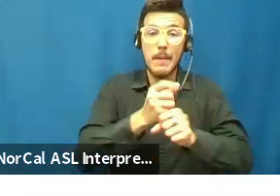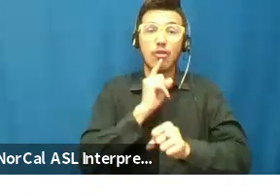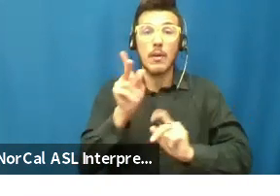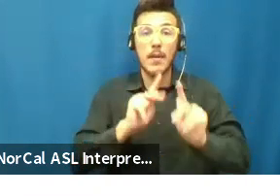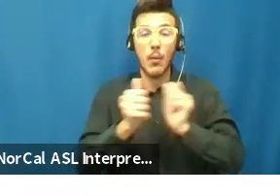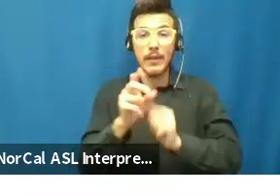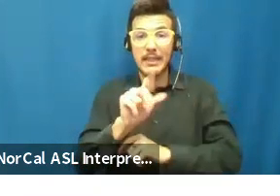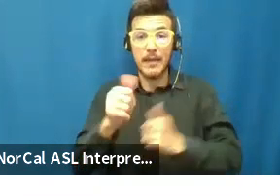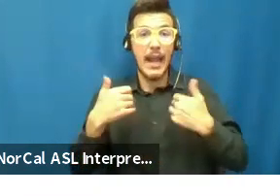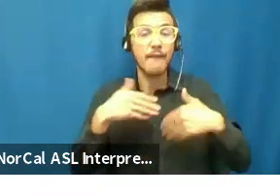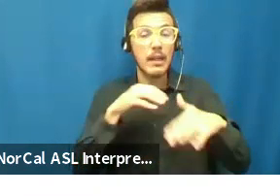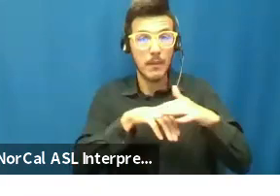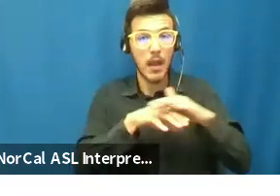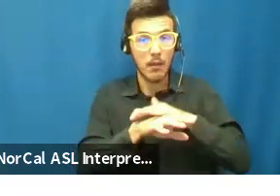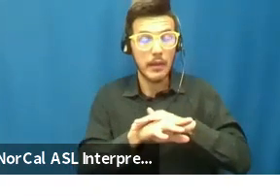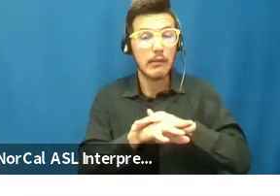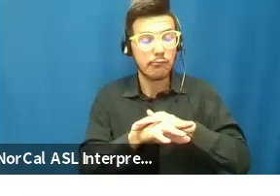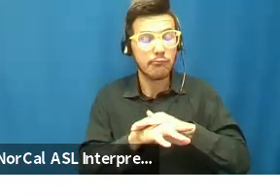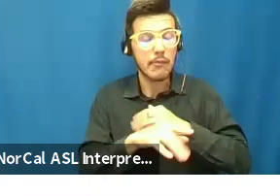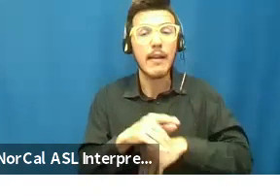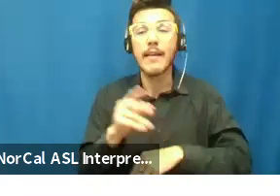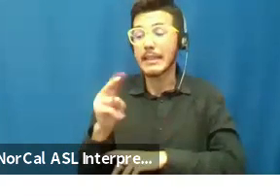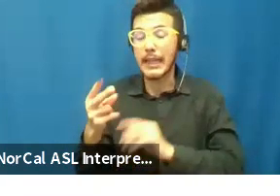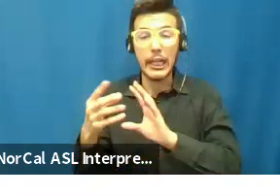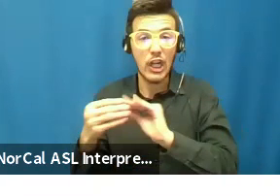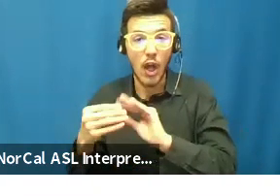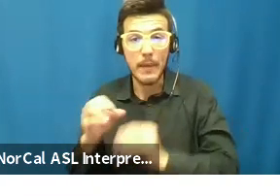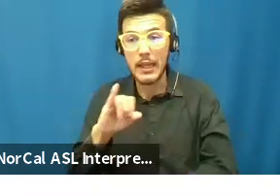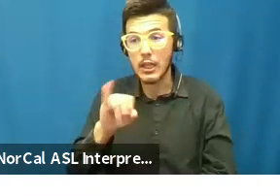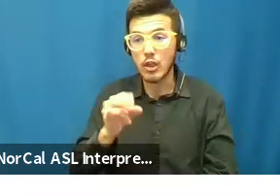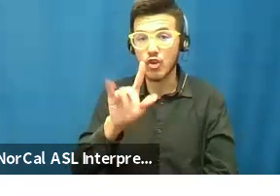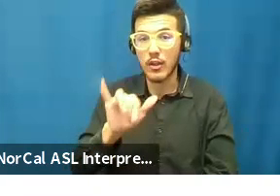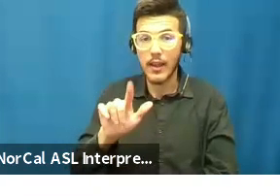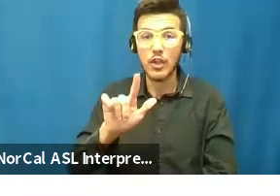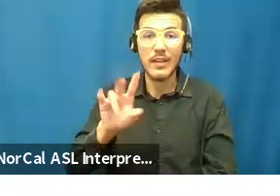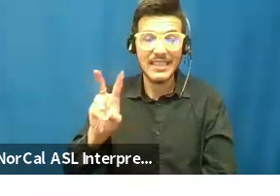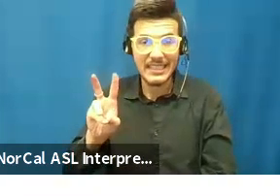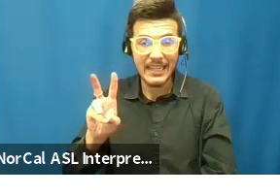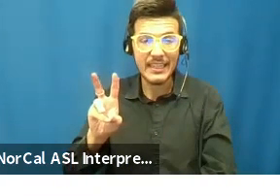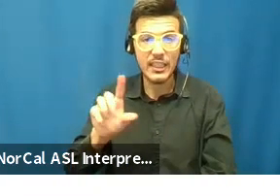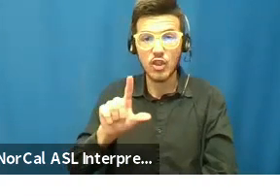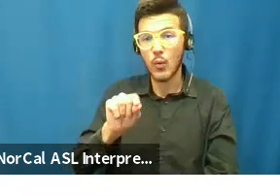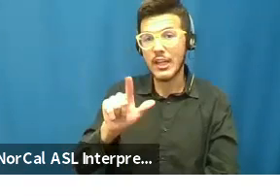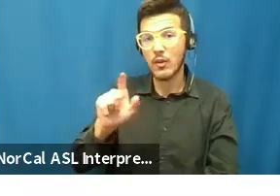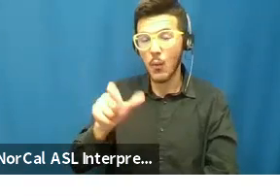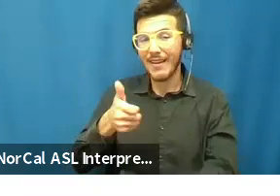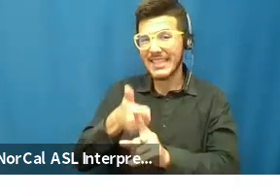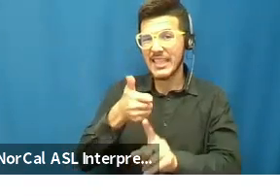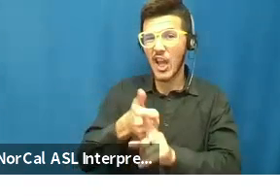And then the second comment. July 26, 2021, is the 31st anniversary of the signing of the Americans